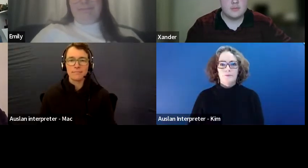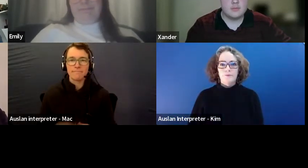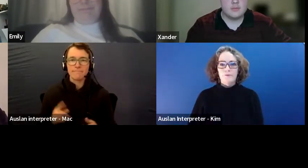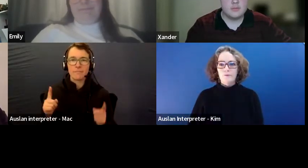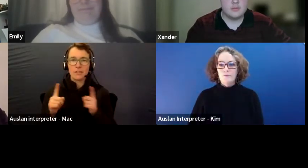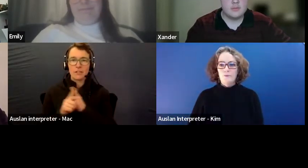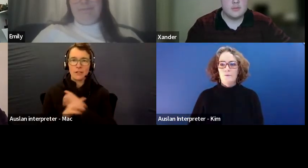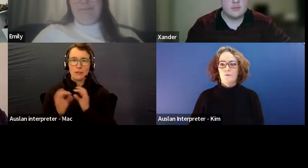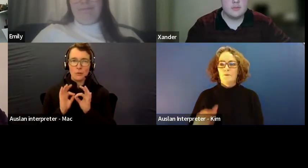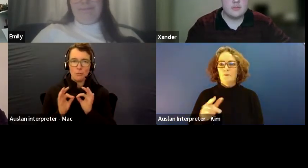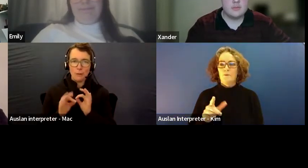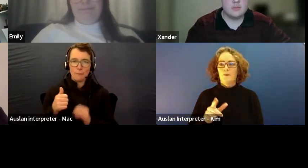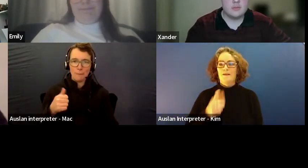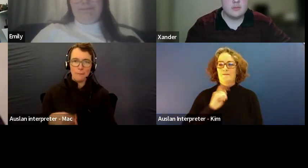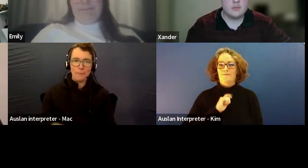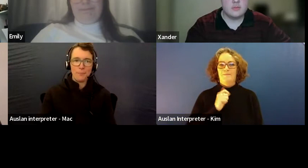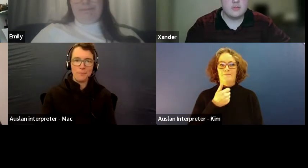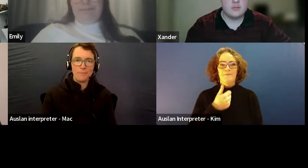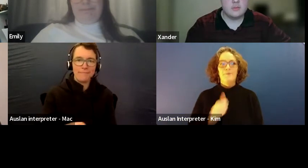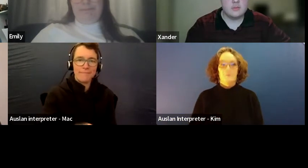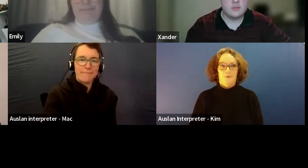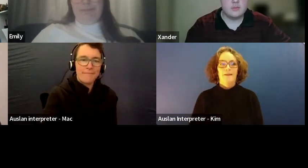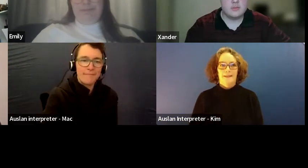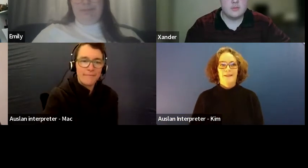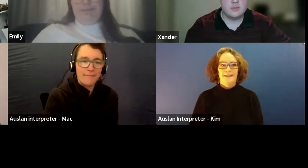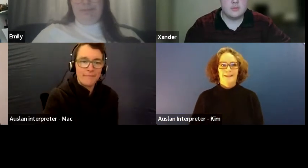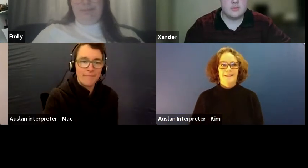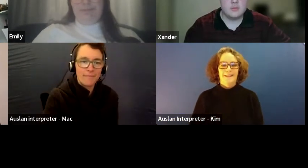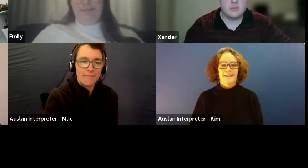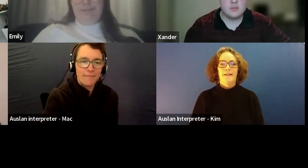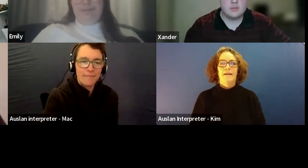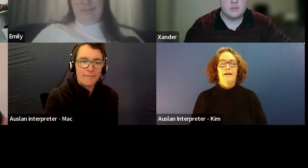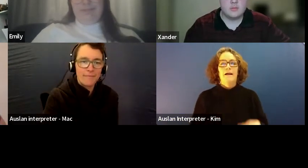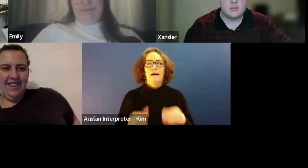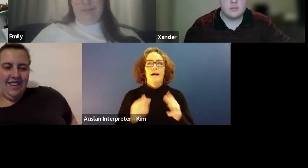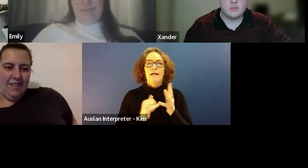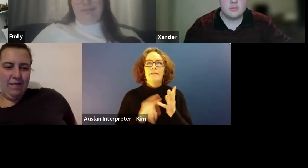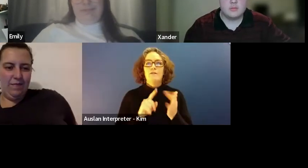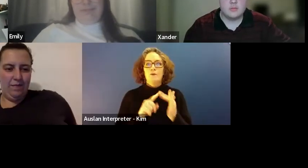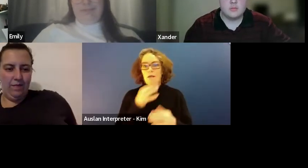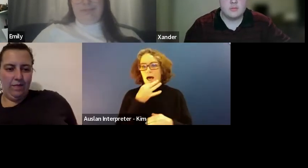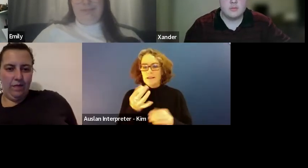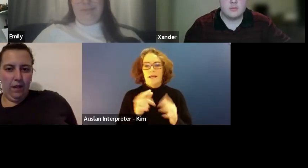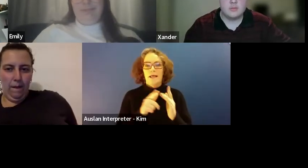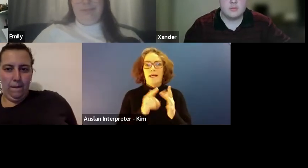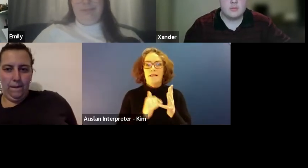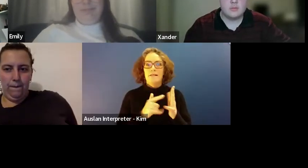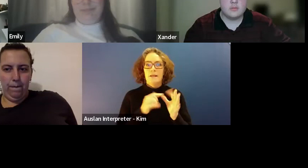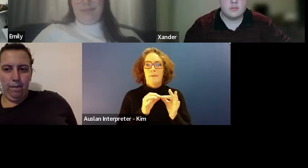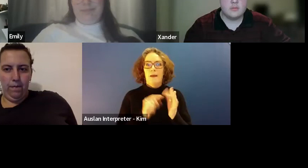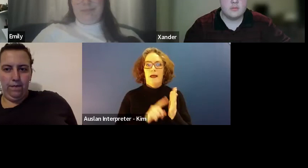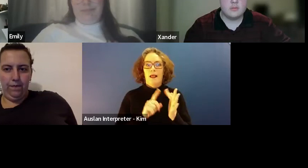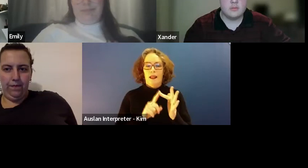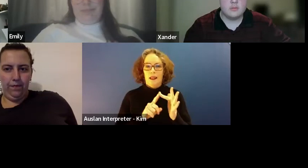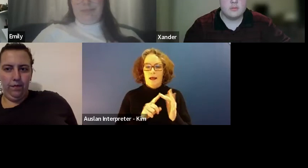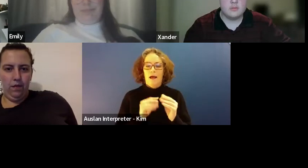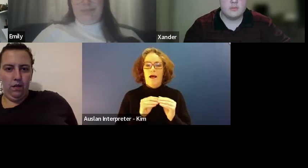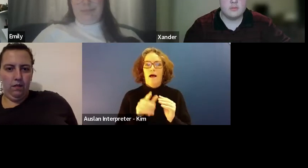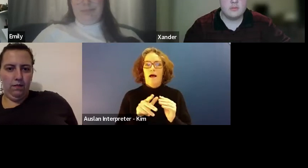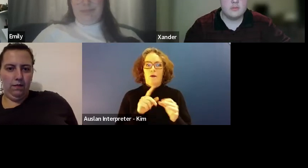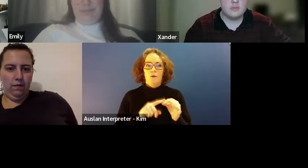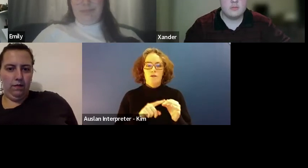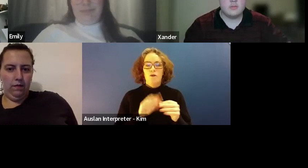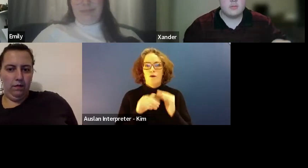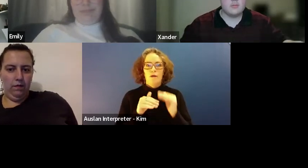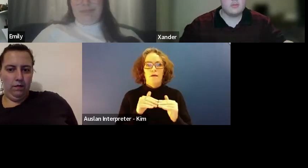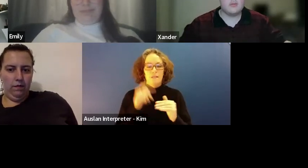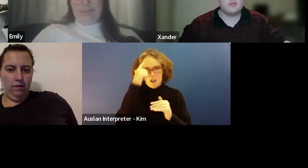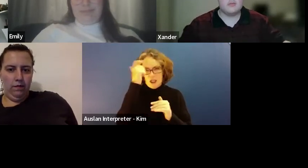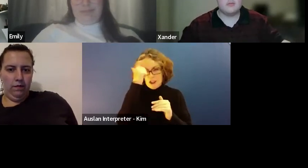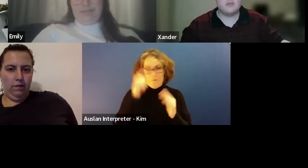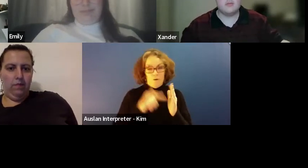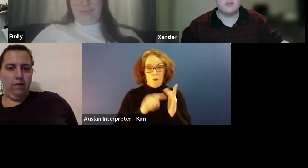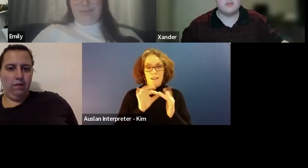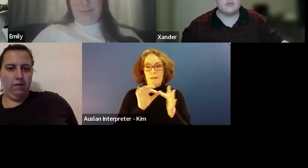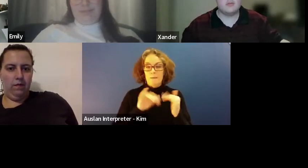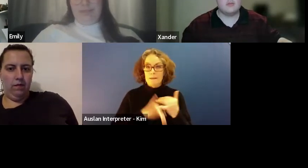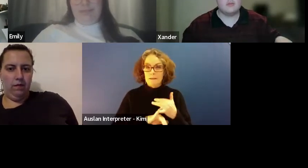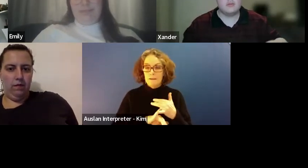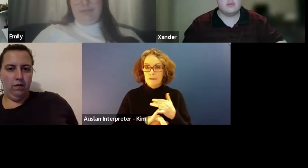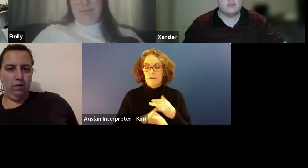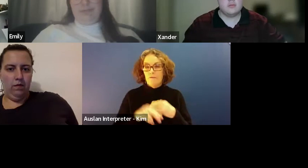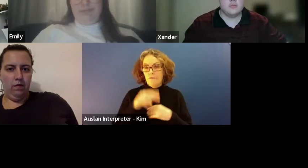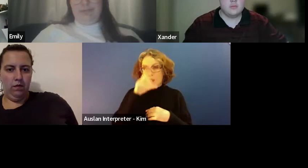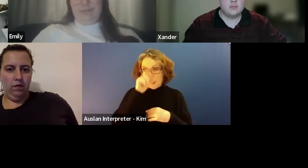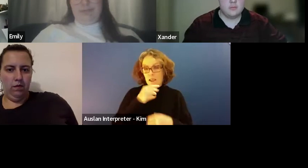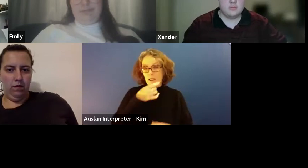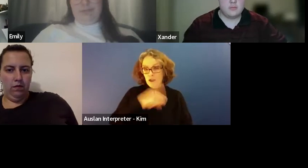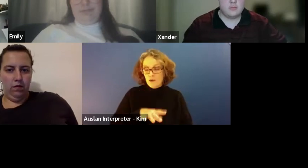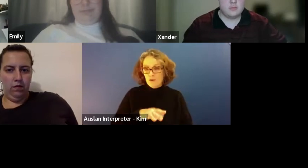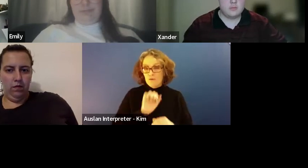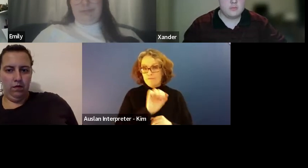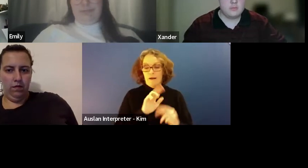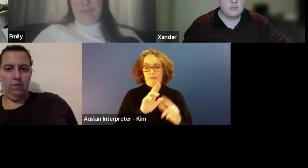Isabel Can I throw to you, and we'll just wait to Kim in that swap over Thank you. So, yeah, so the question was around suggestions or tips for families and their young children about those sort of first days first teacher communication routines, those